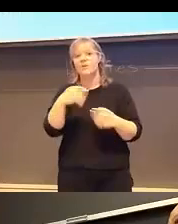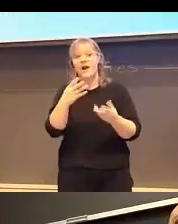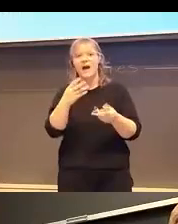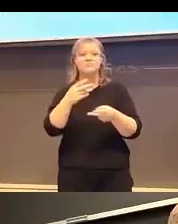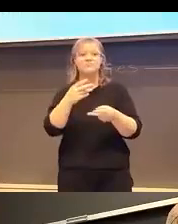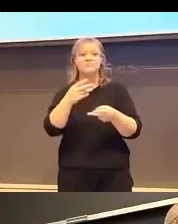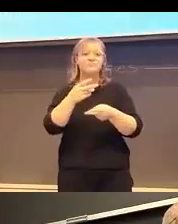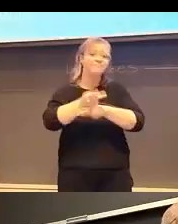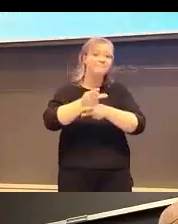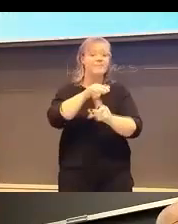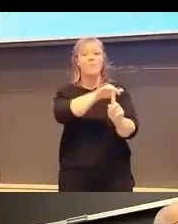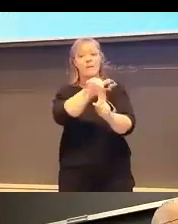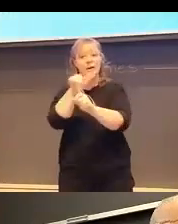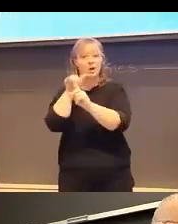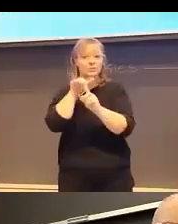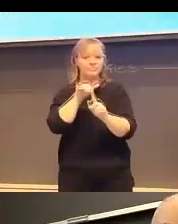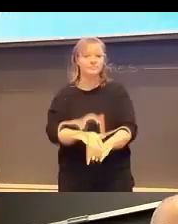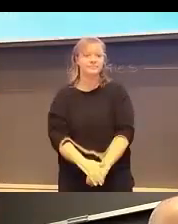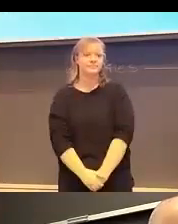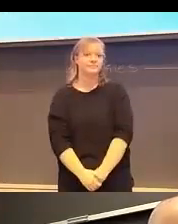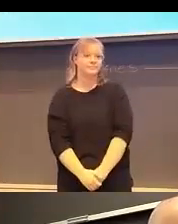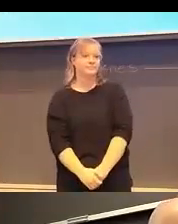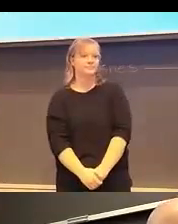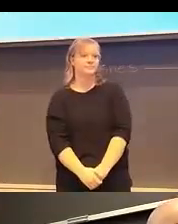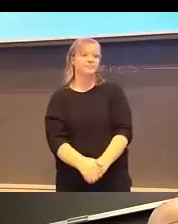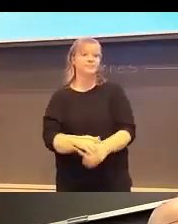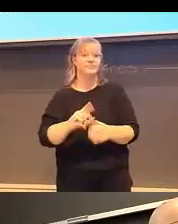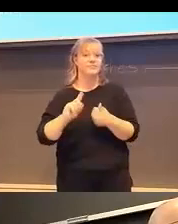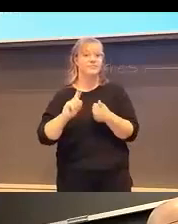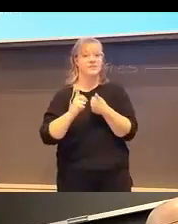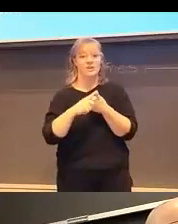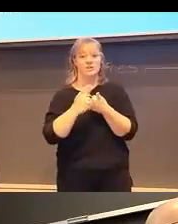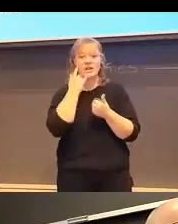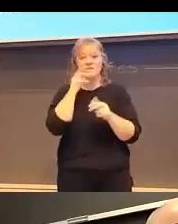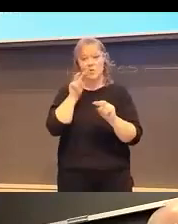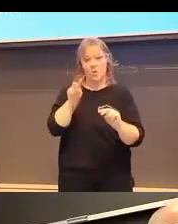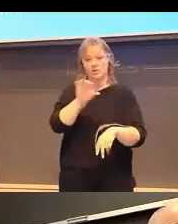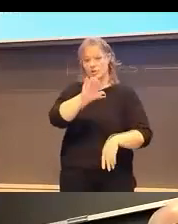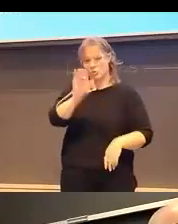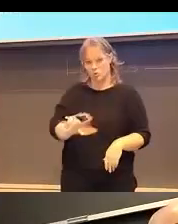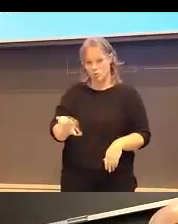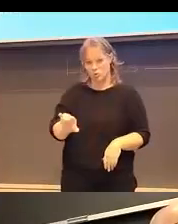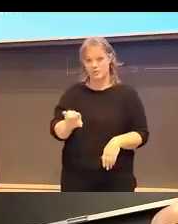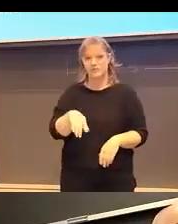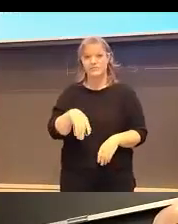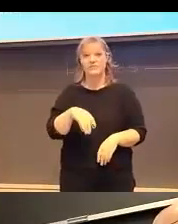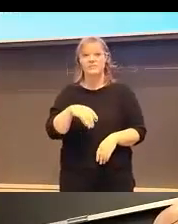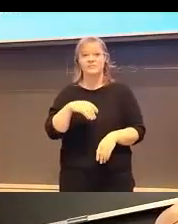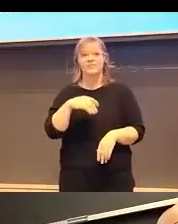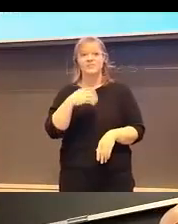reminders okay so first if you're watching this on Zoom your cameras and camera and microphone